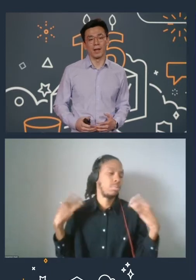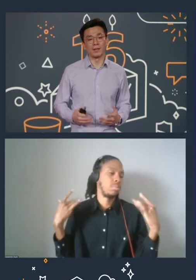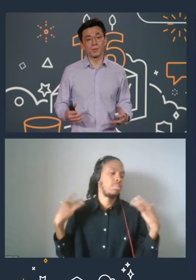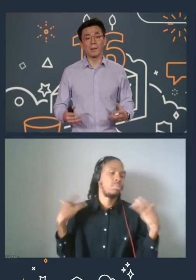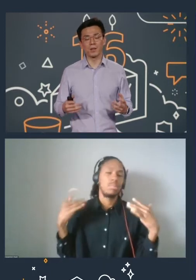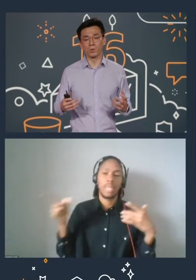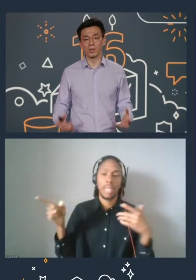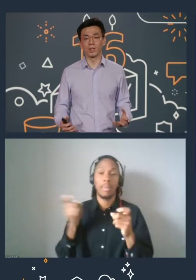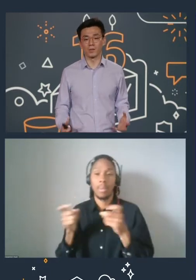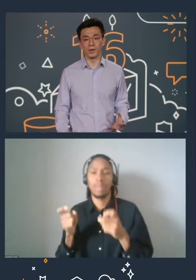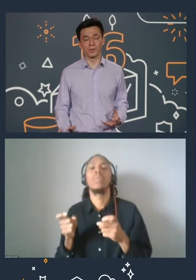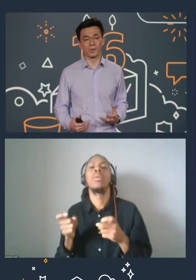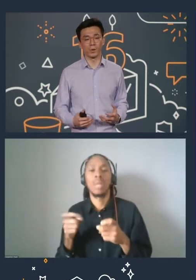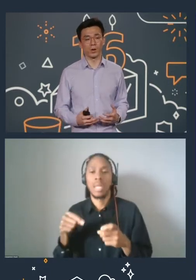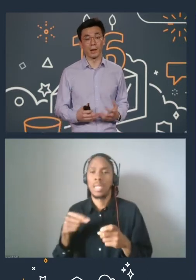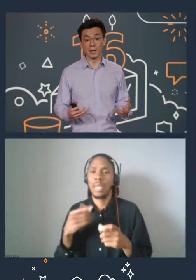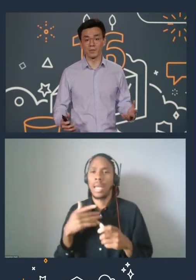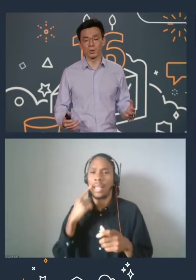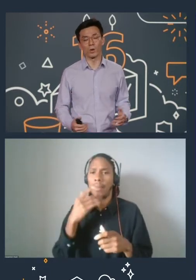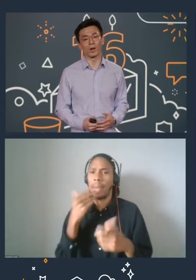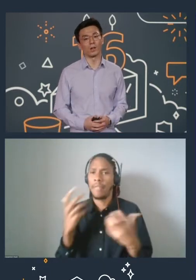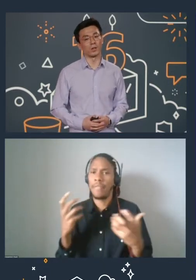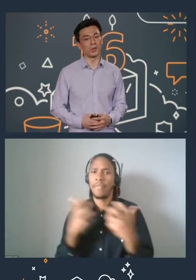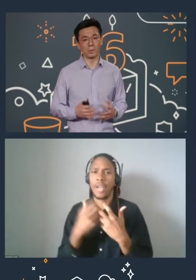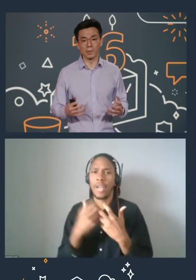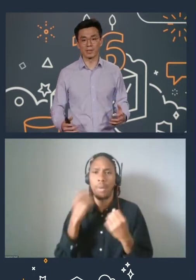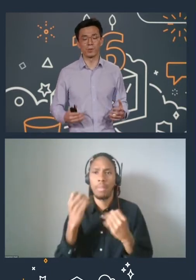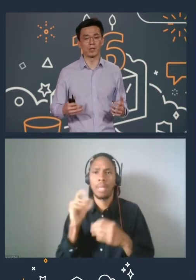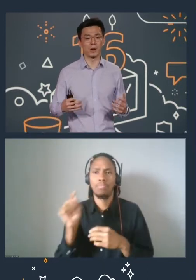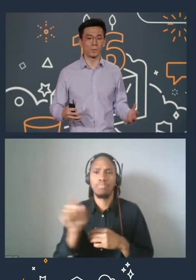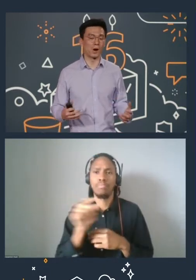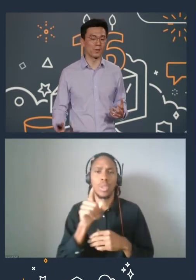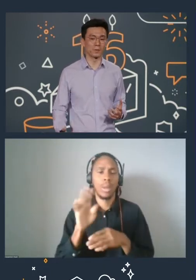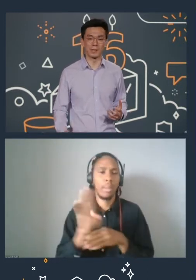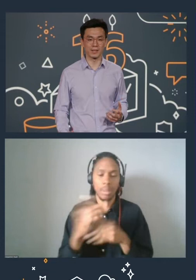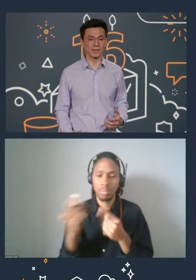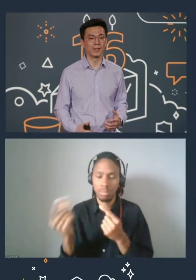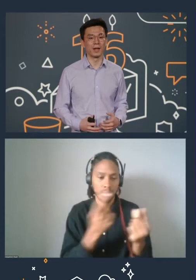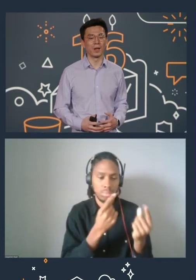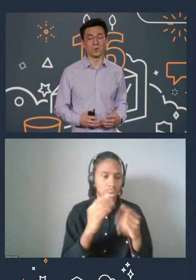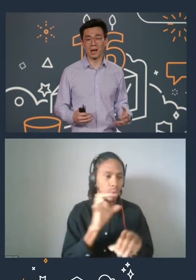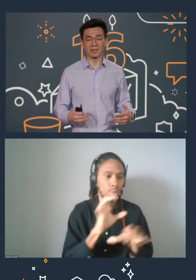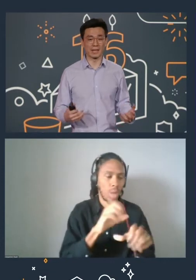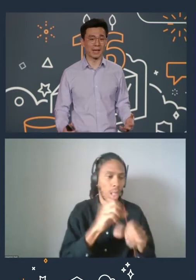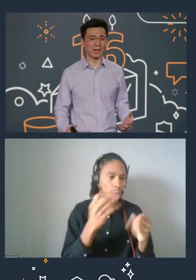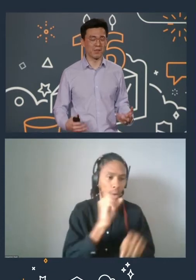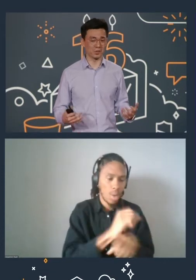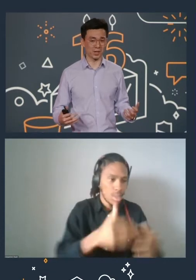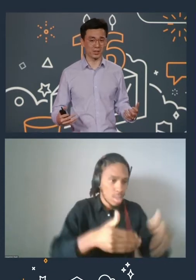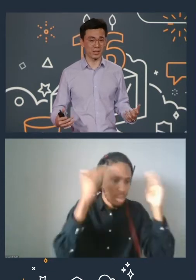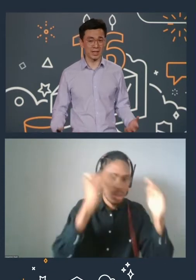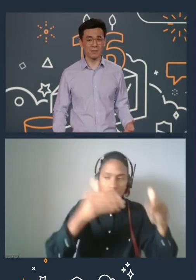And this might be a really good fit for many of you where you're busy with other part of the business. You don't have a dedicated infrastructure team